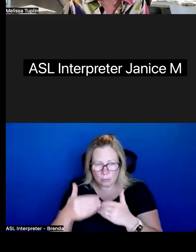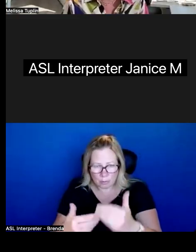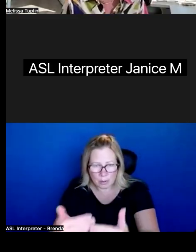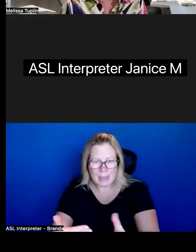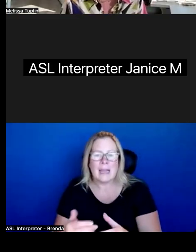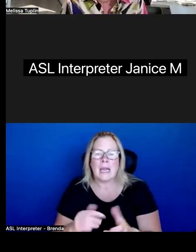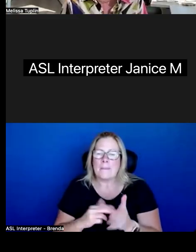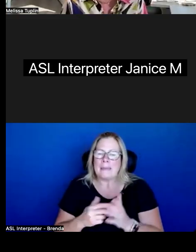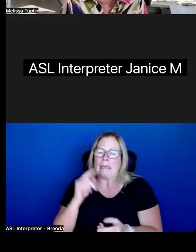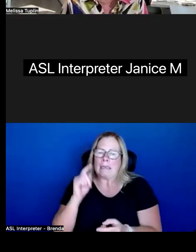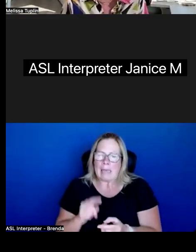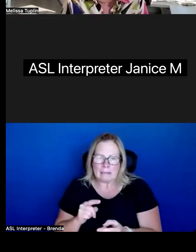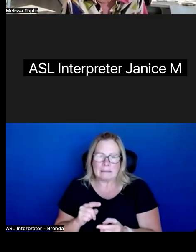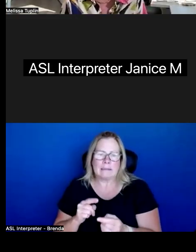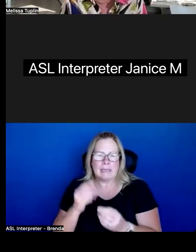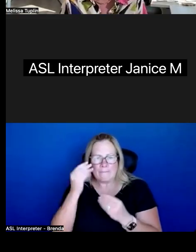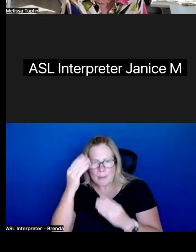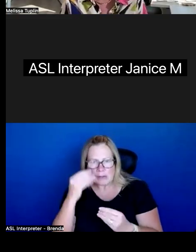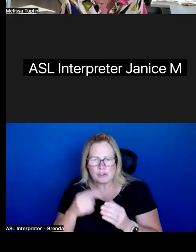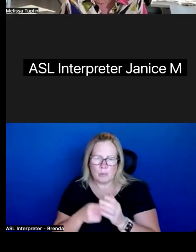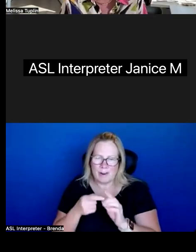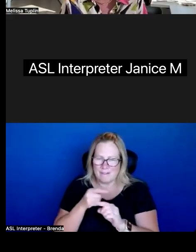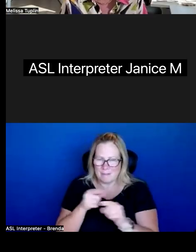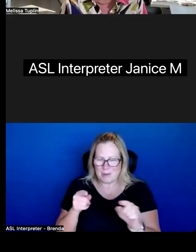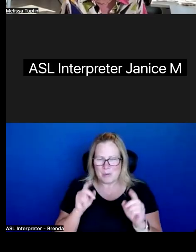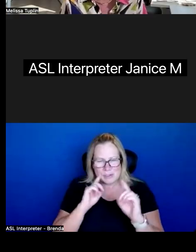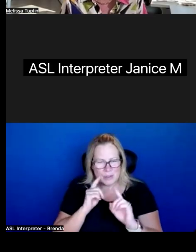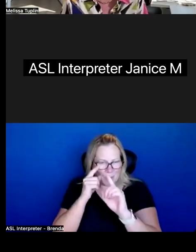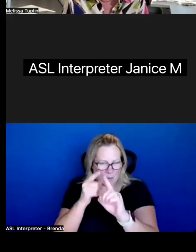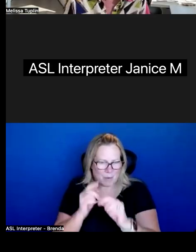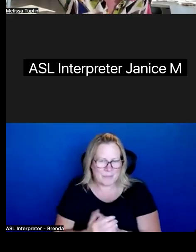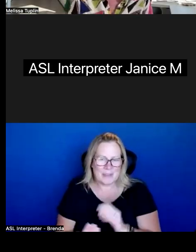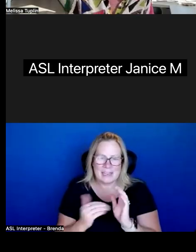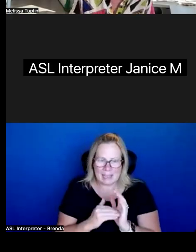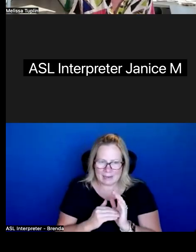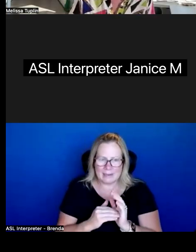over the next two years to inform application design for the next cycle.